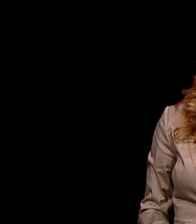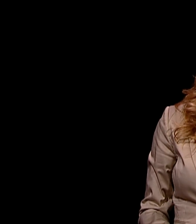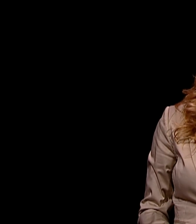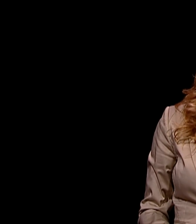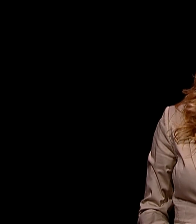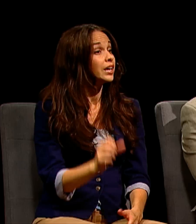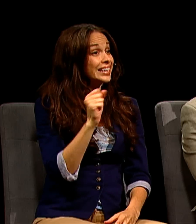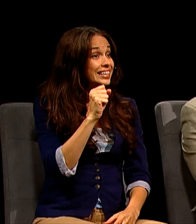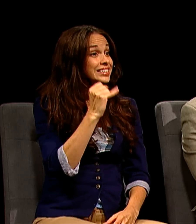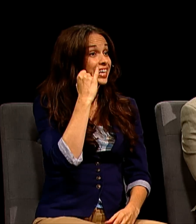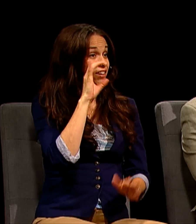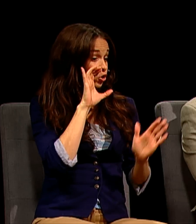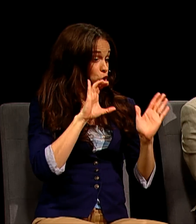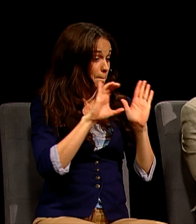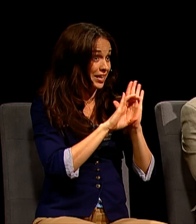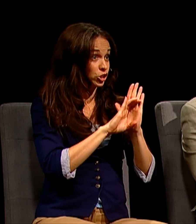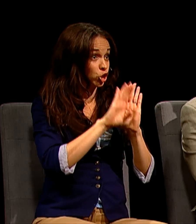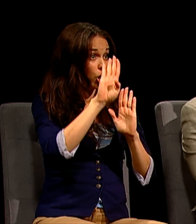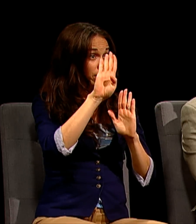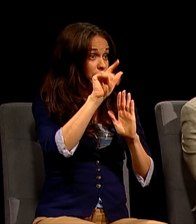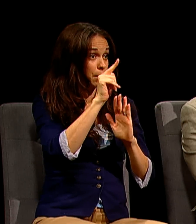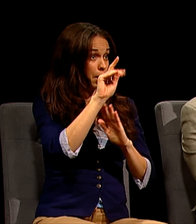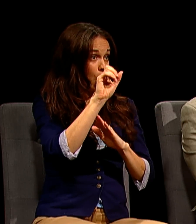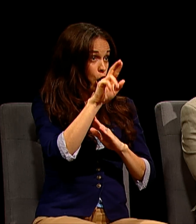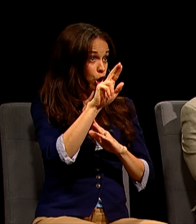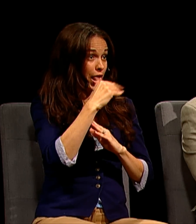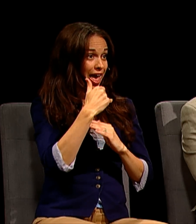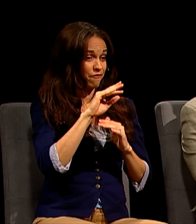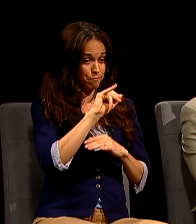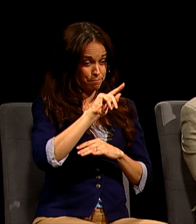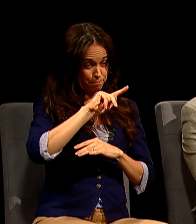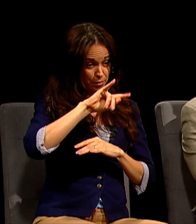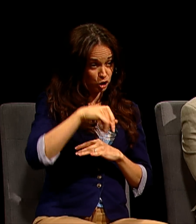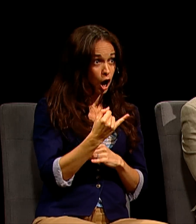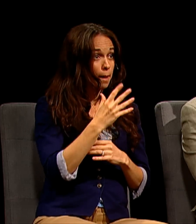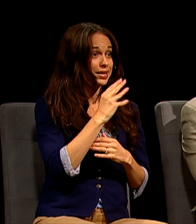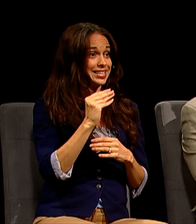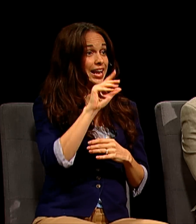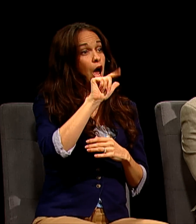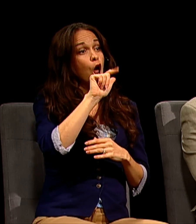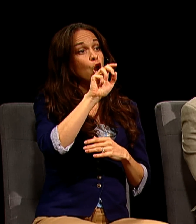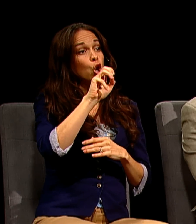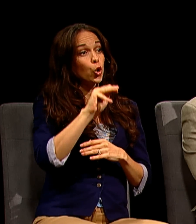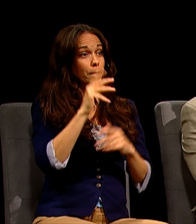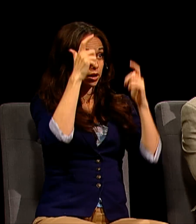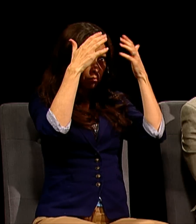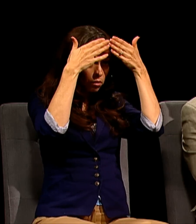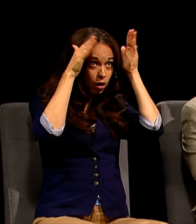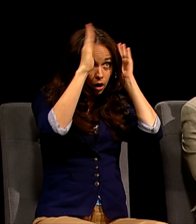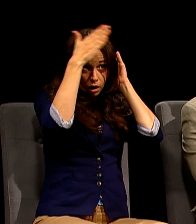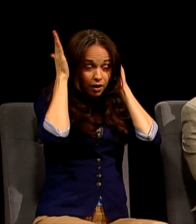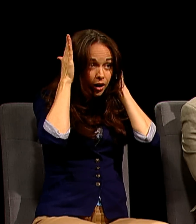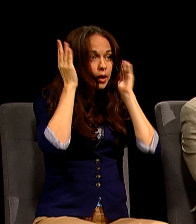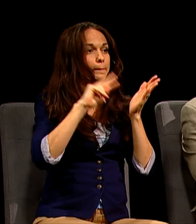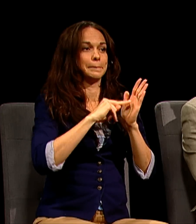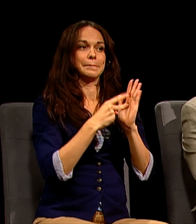Yes, it is the picture of a blogger and they are wearing pajamas and have aluminum foil on their head. You need to be a little cautious about this.